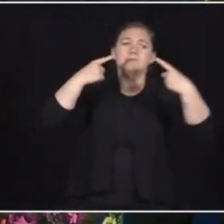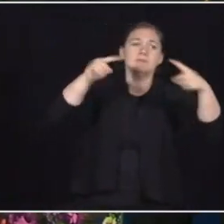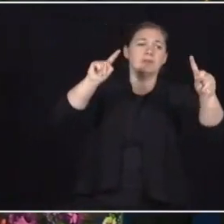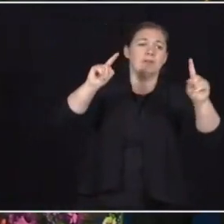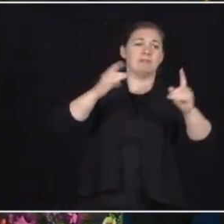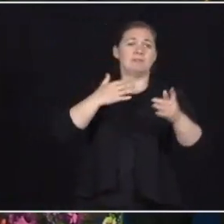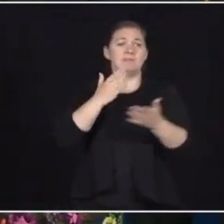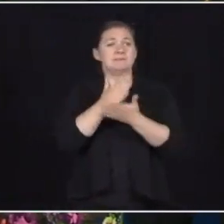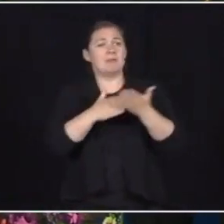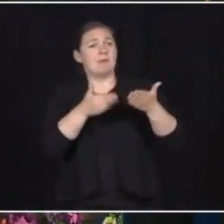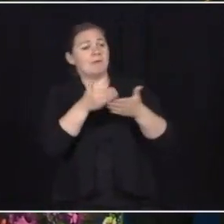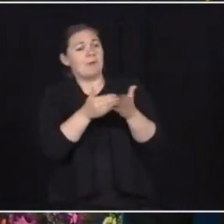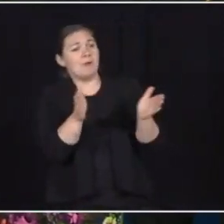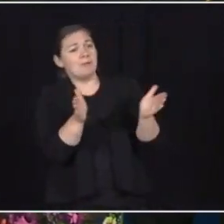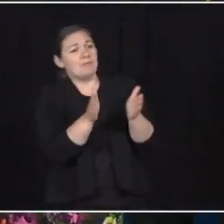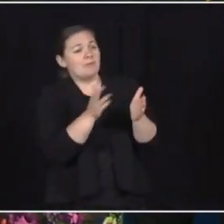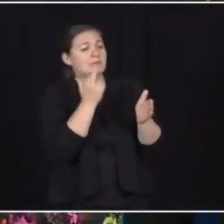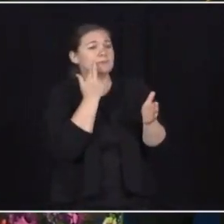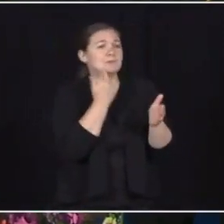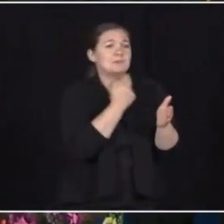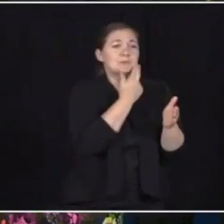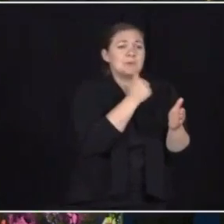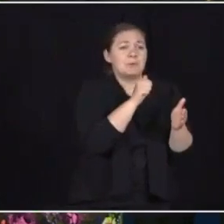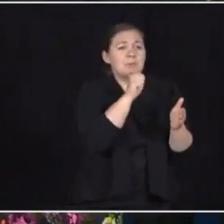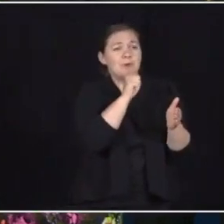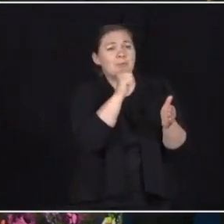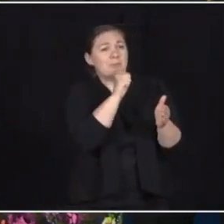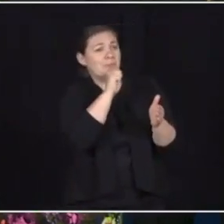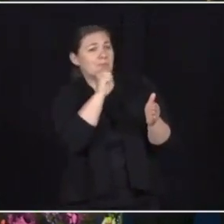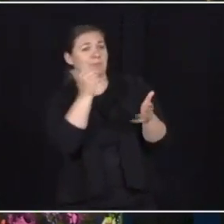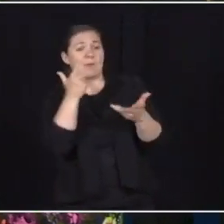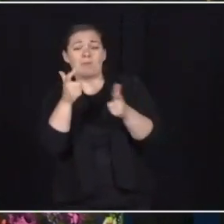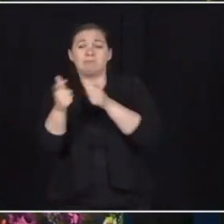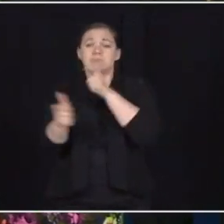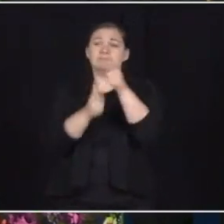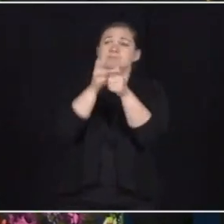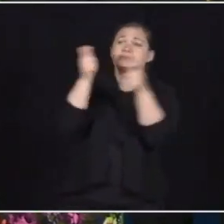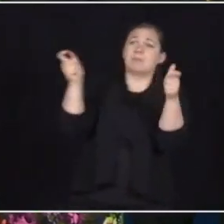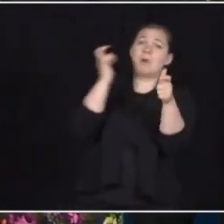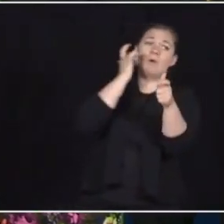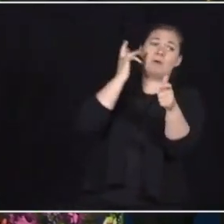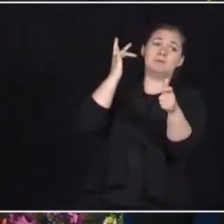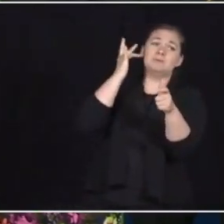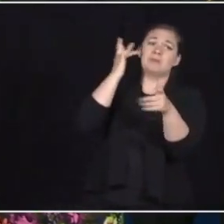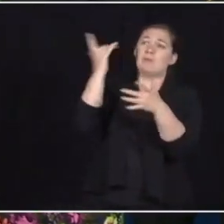degree of sanitation and contact tracing. Each one of these businesses want to succeed, whether that is your local neighbourhood